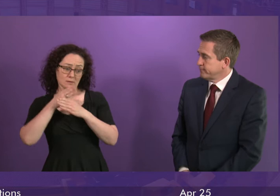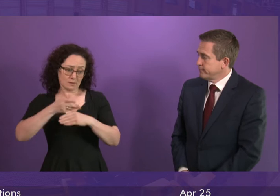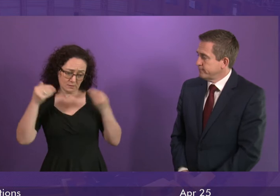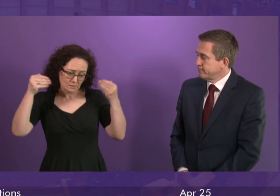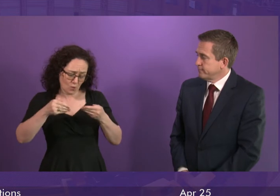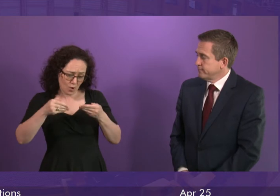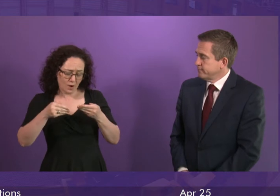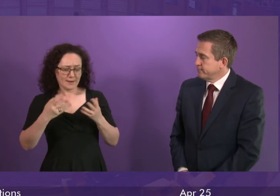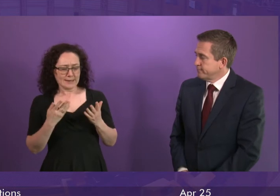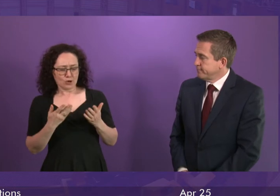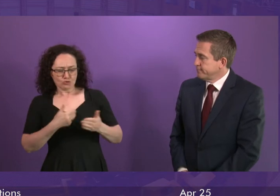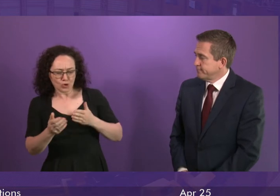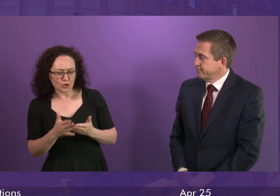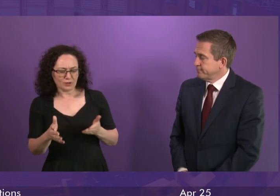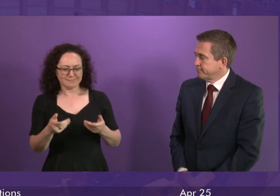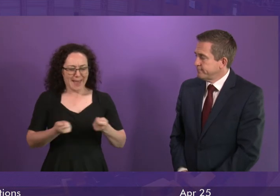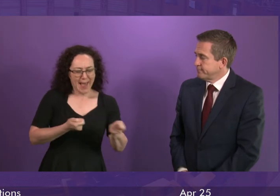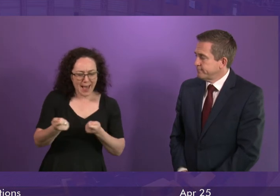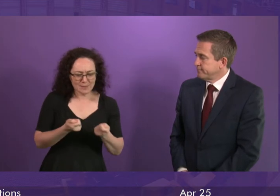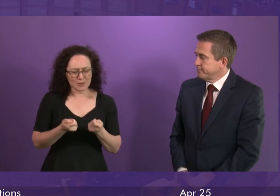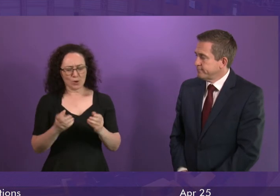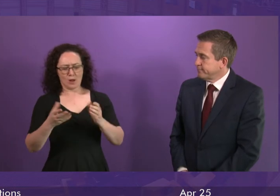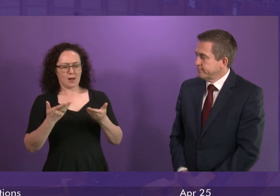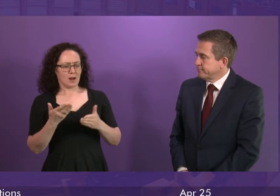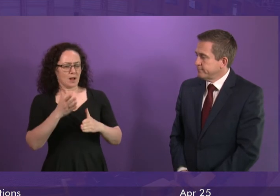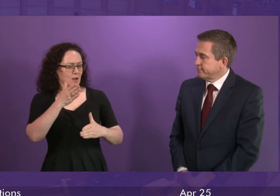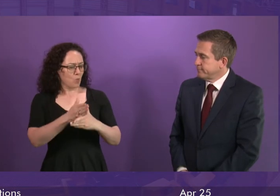bureaucracy and tackling unnecessary workload for teachers, which Jackson Carlaw has asked